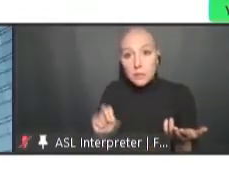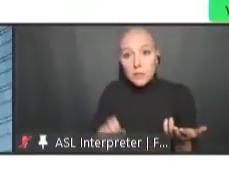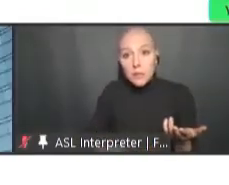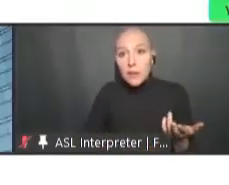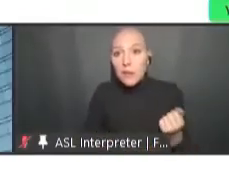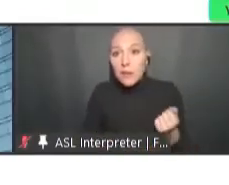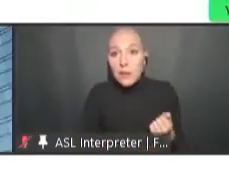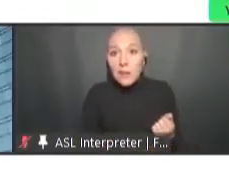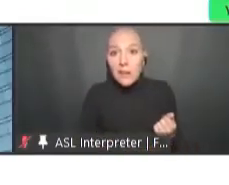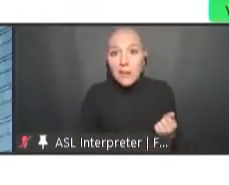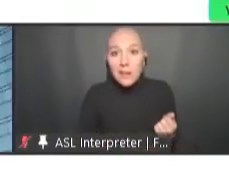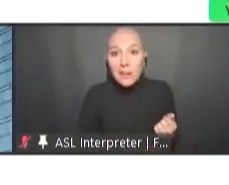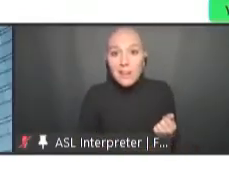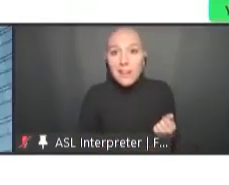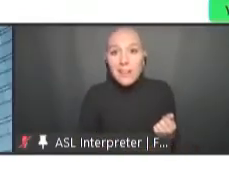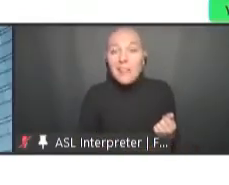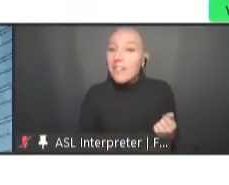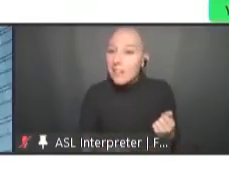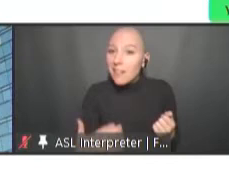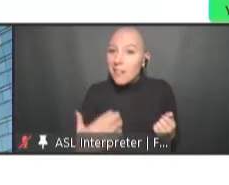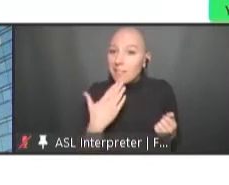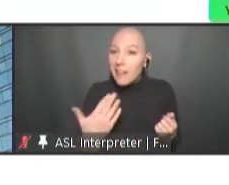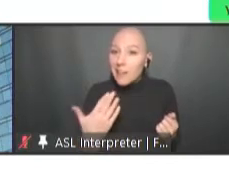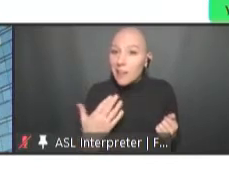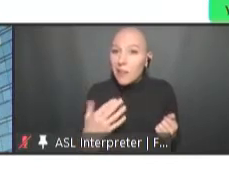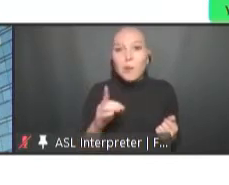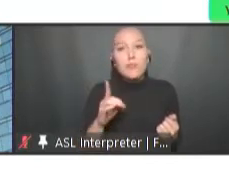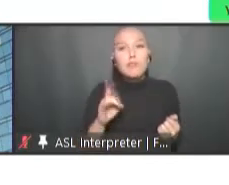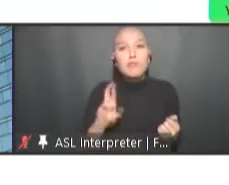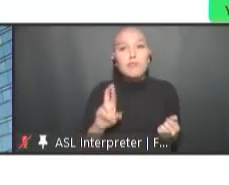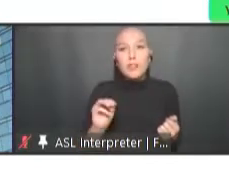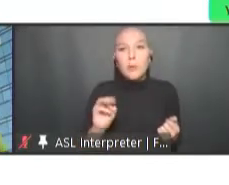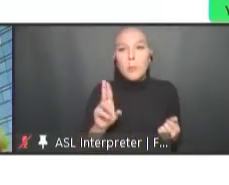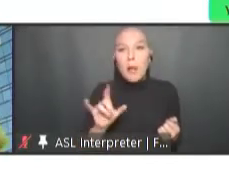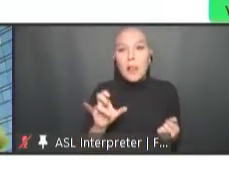Jewel Mullen: Thanks. Those were clear and encouraging presentations.